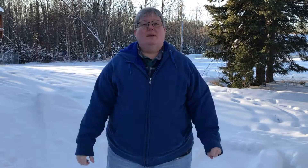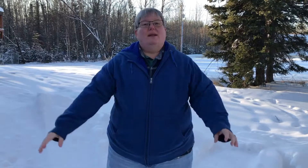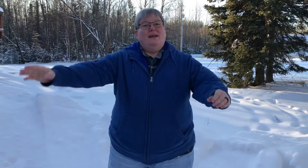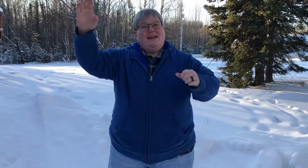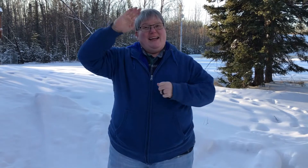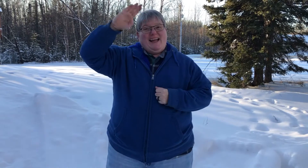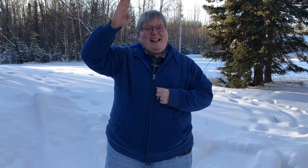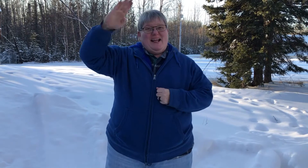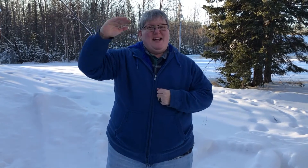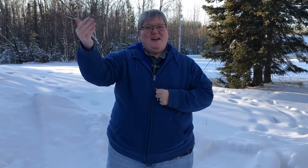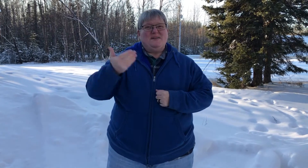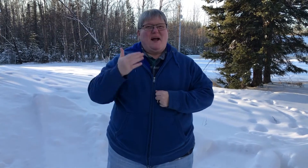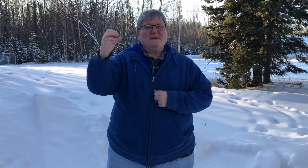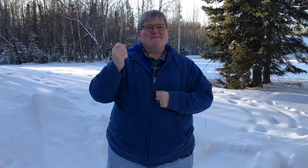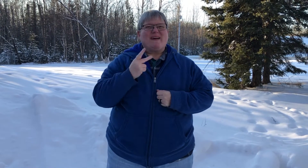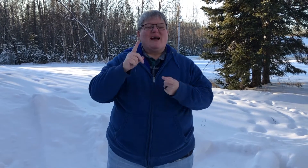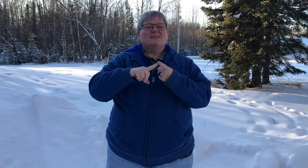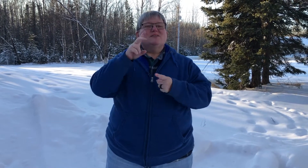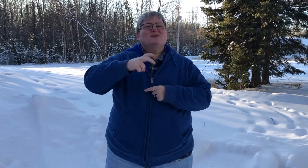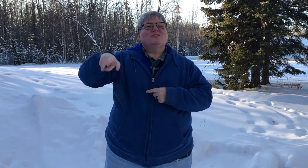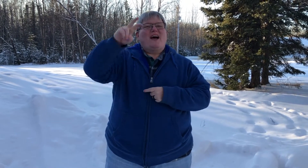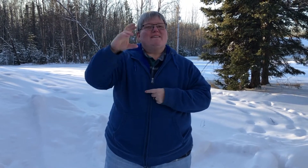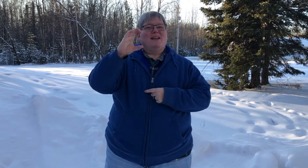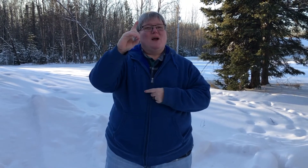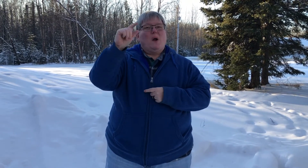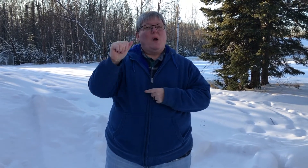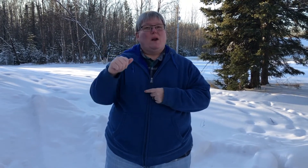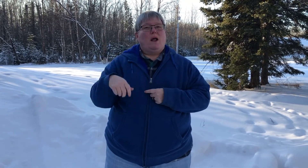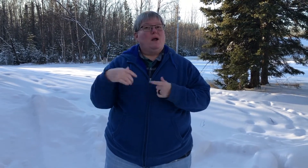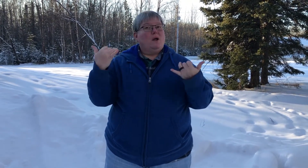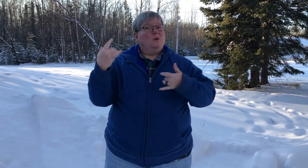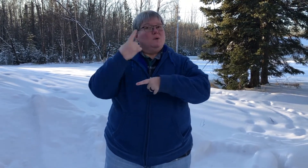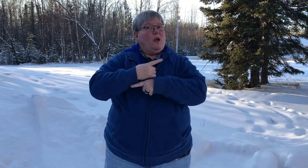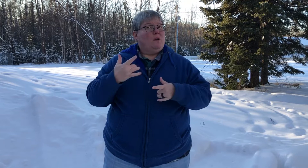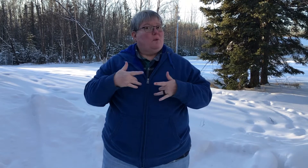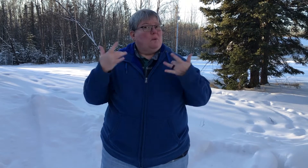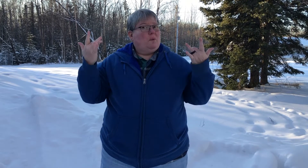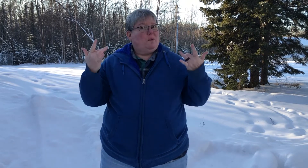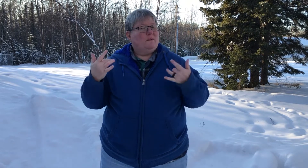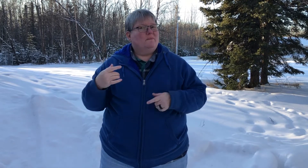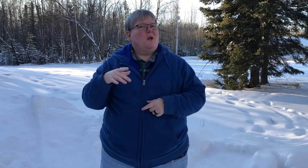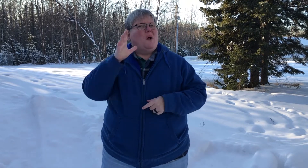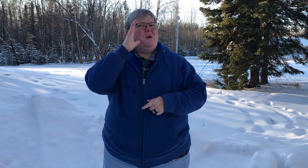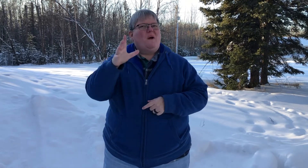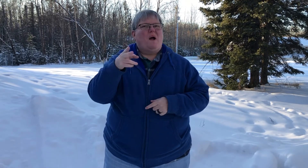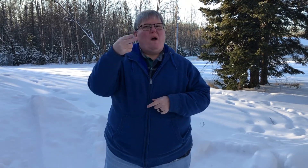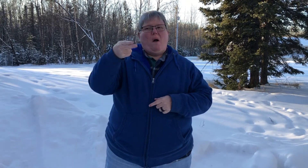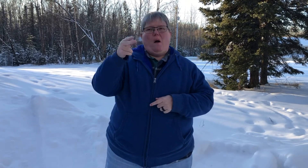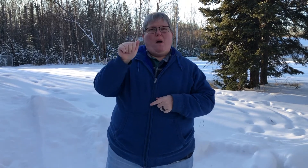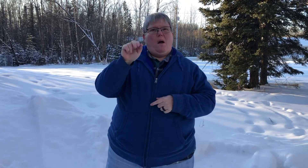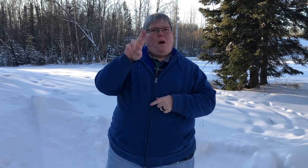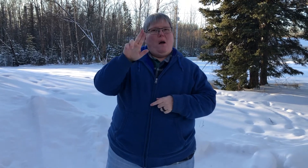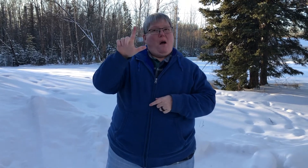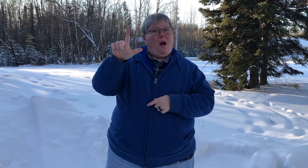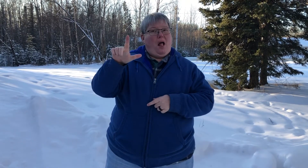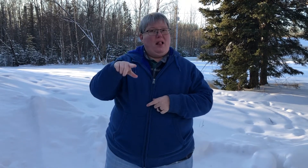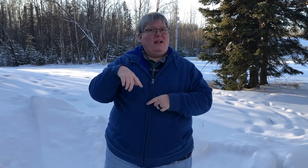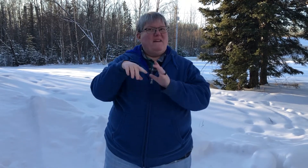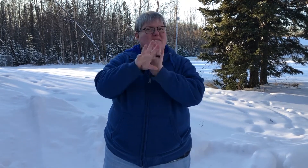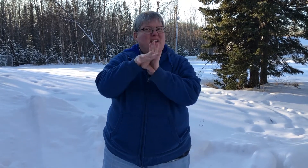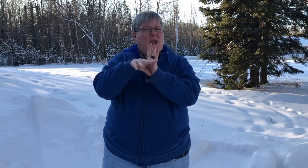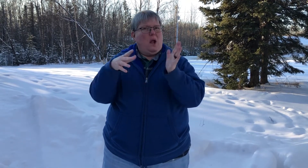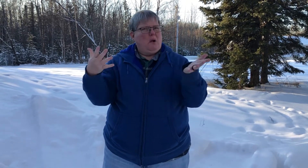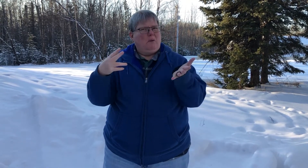Hello welcome back to Traveling CODA. What's up for today? We are going to do a haul video.